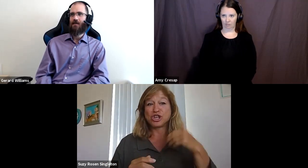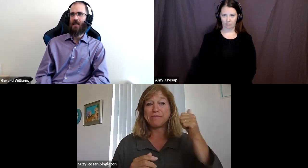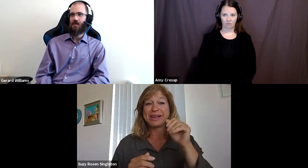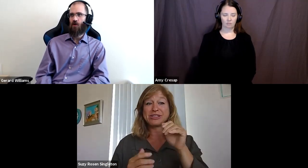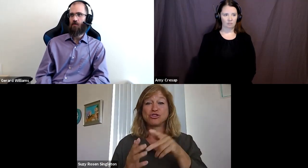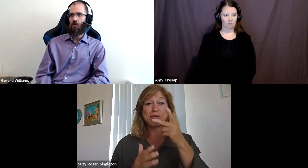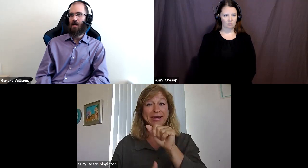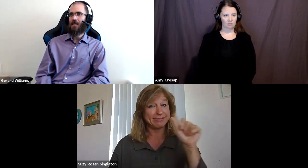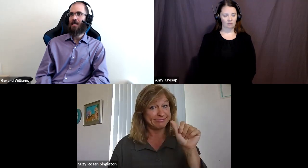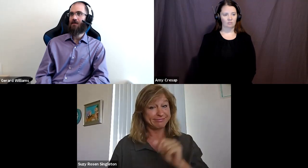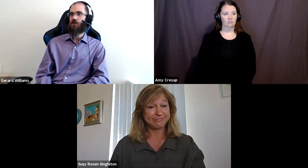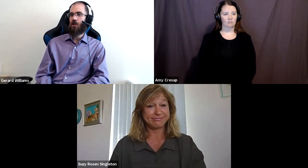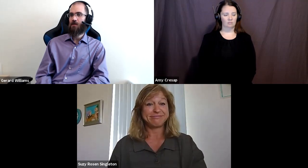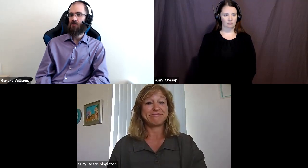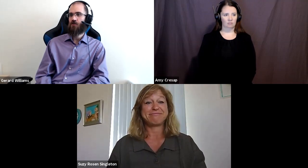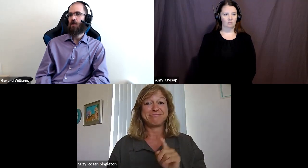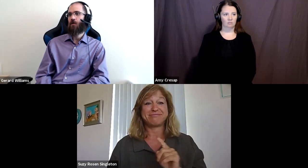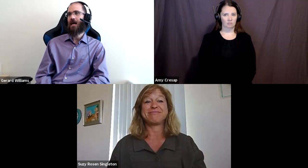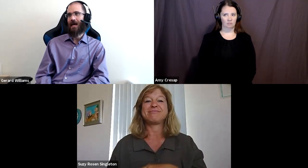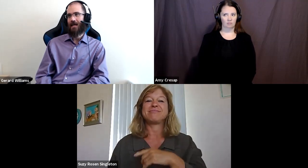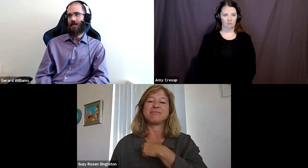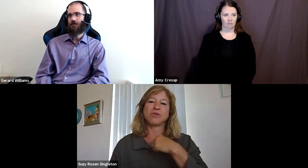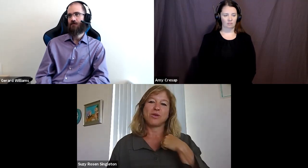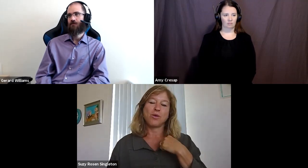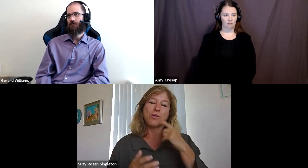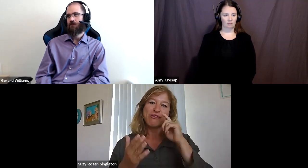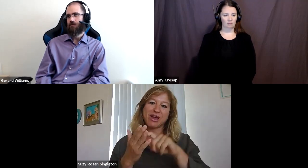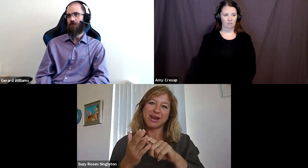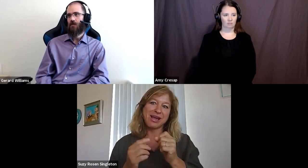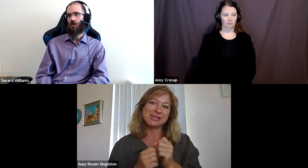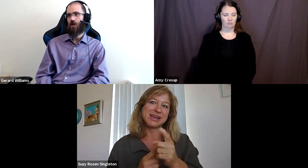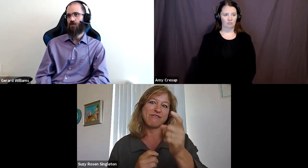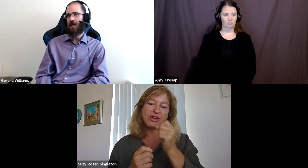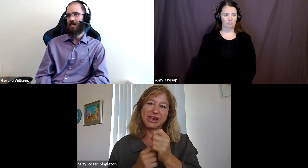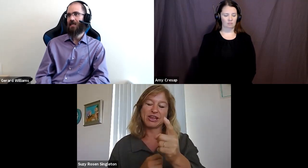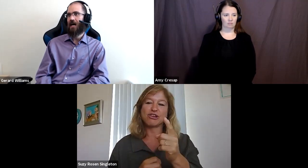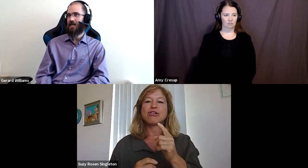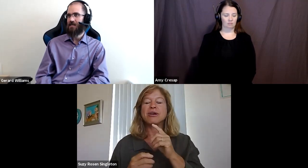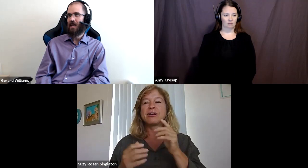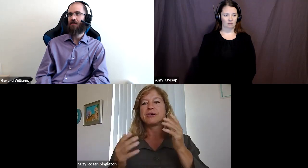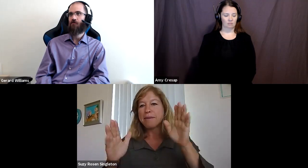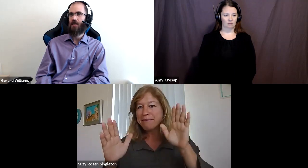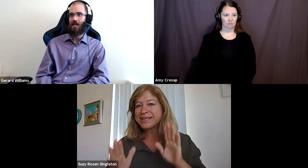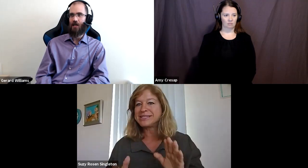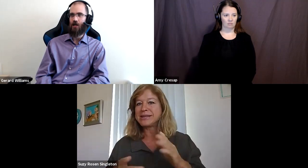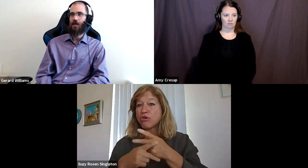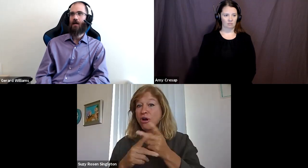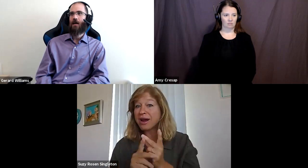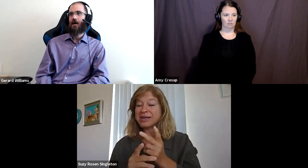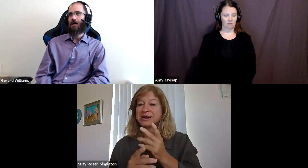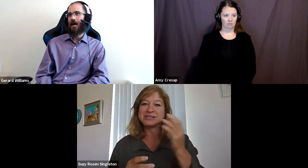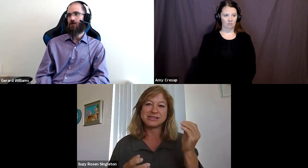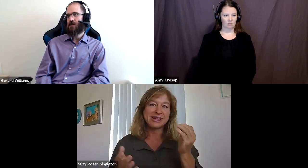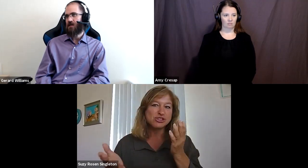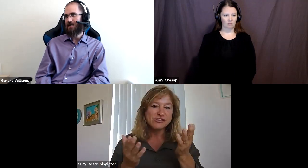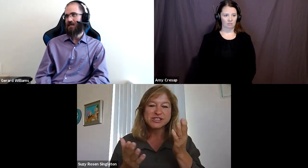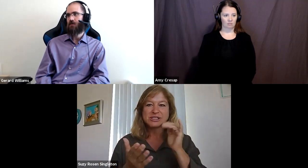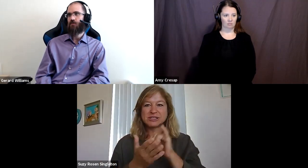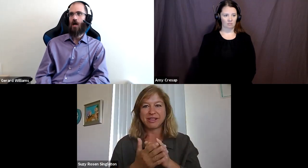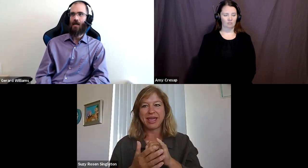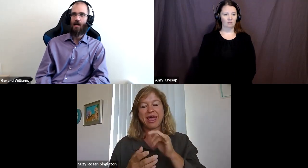The next bullet point, the Chairman's AAA. We recognize every year outstanding products